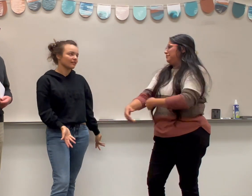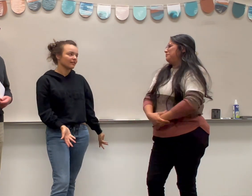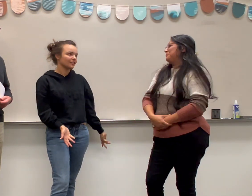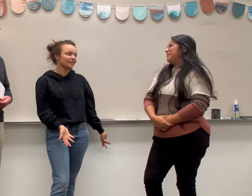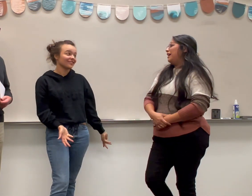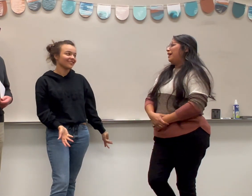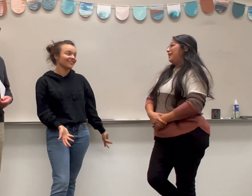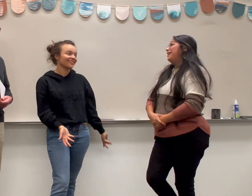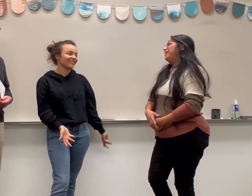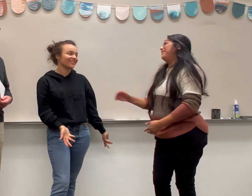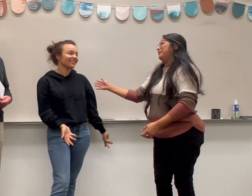you can set up a gig you can